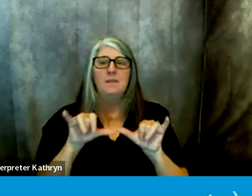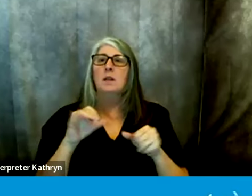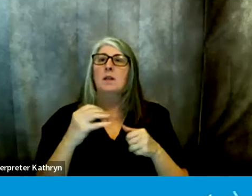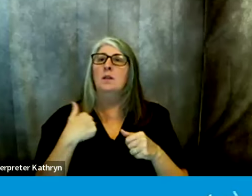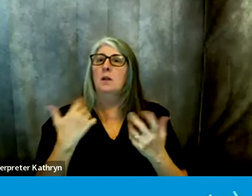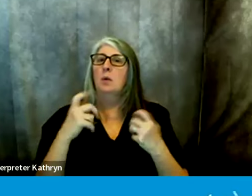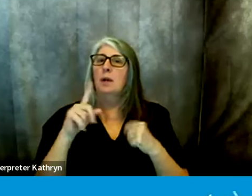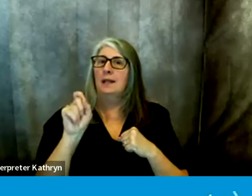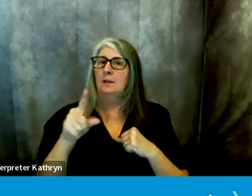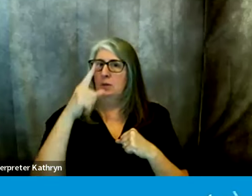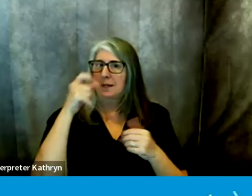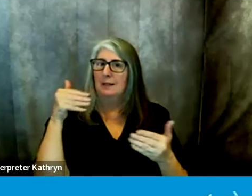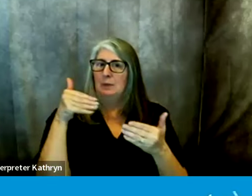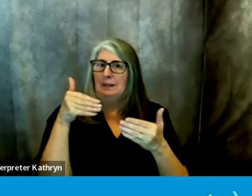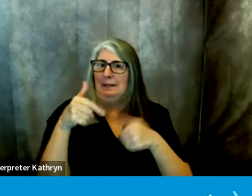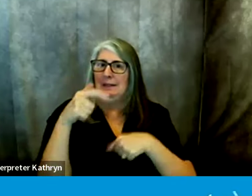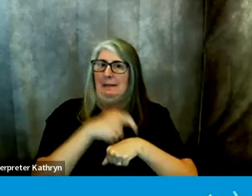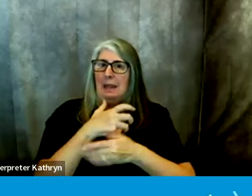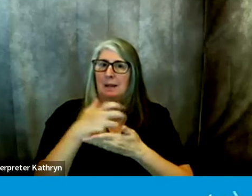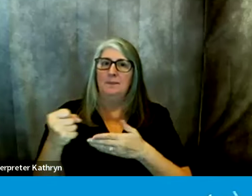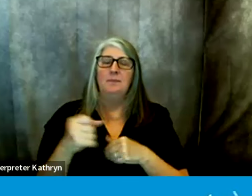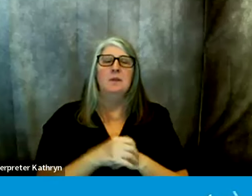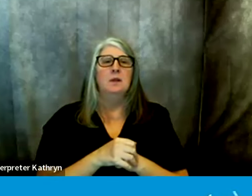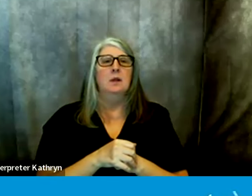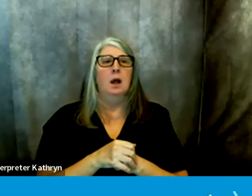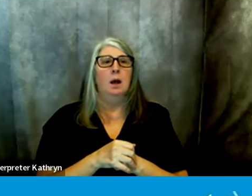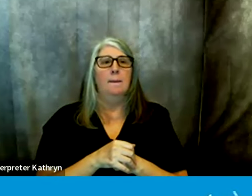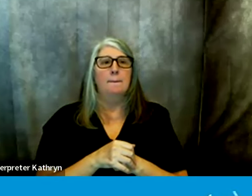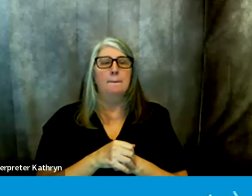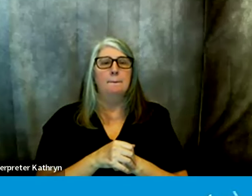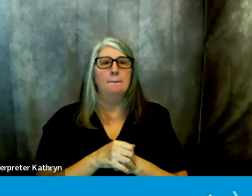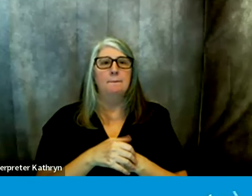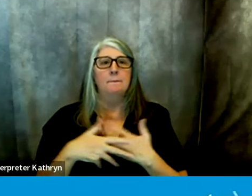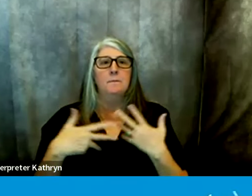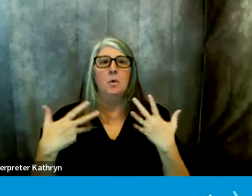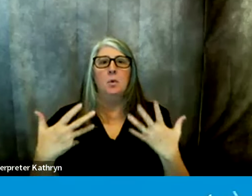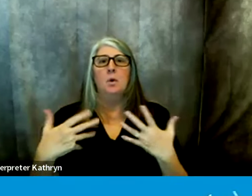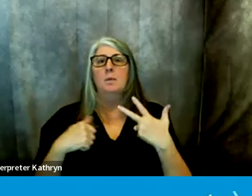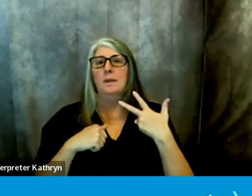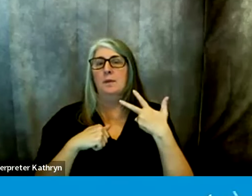since we're coming up to the end of our session here. What would be the three take-home points